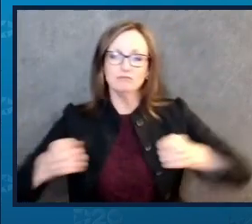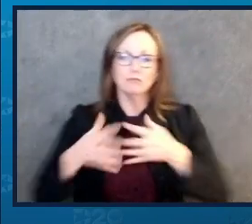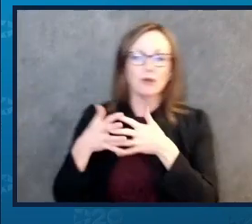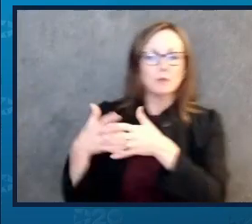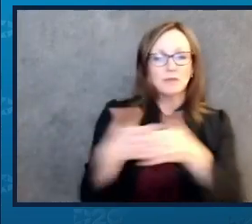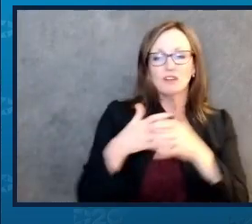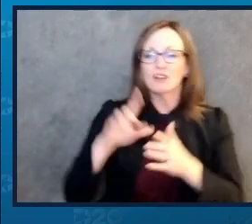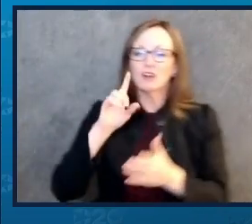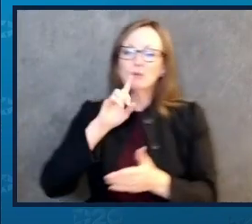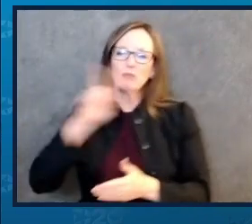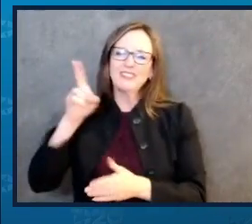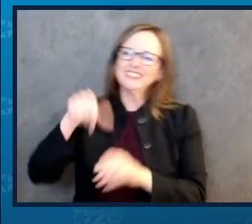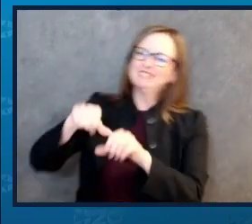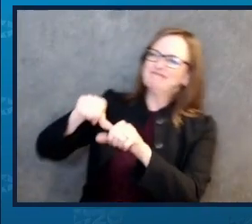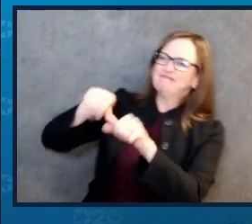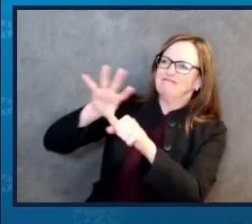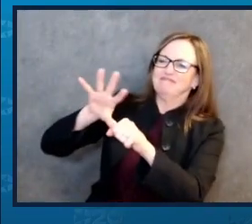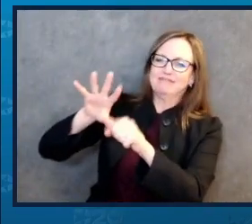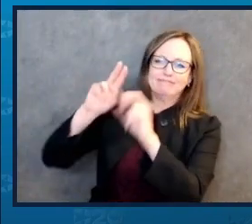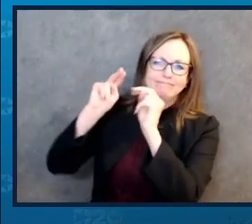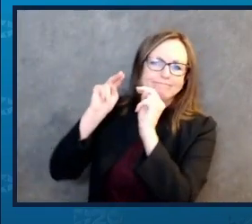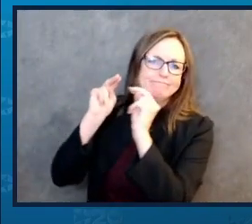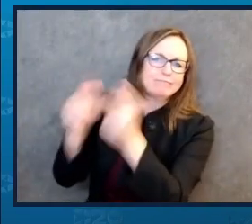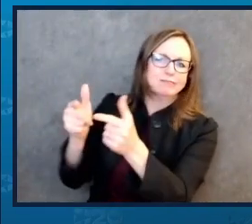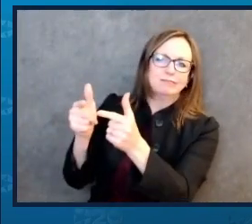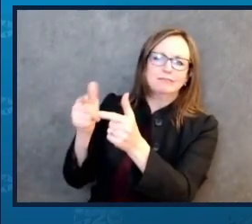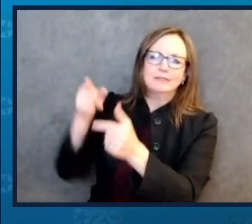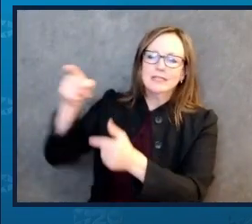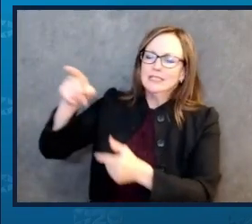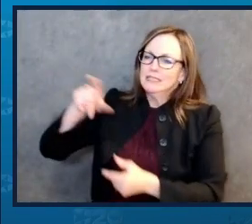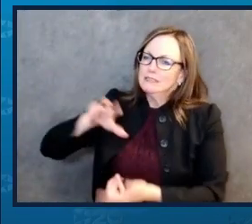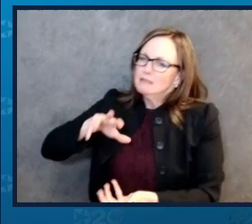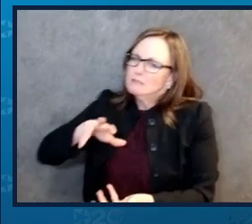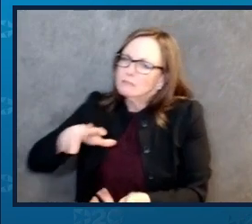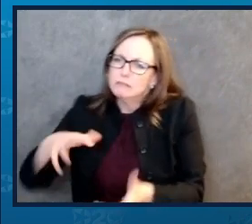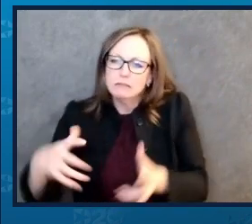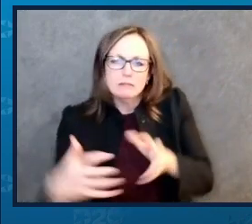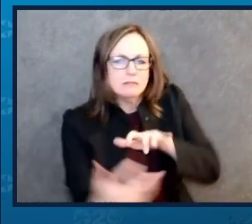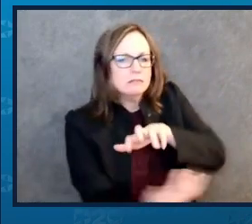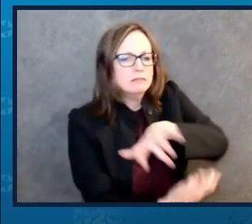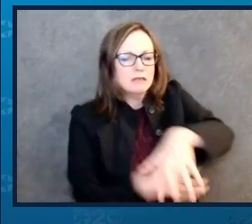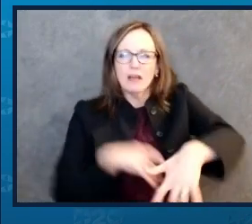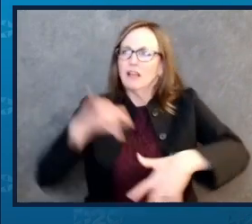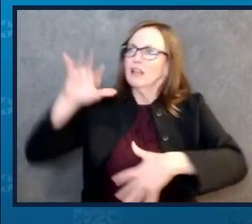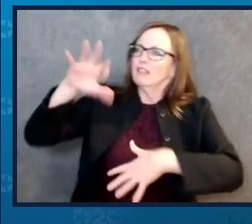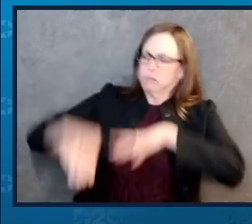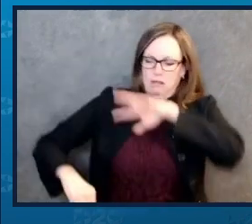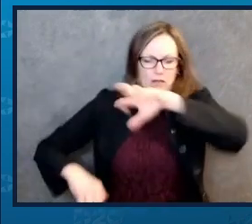MAKES US FEEL ALONE.